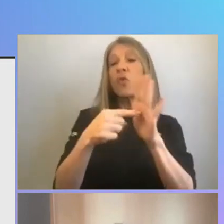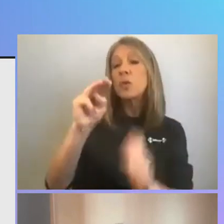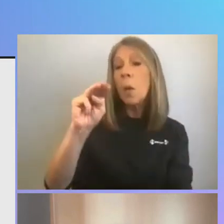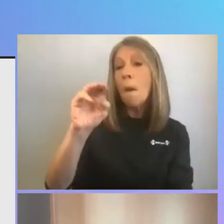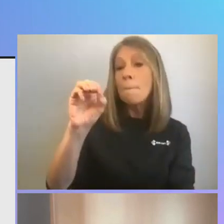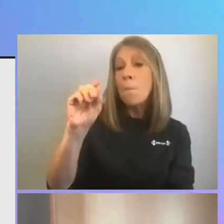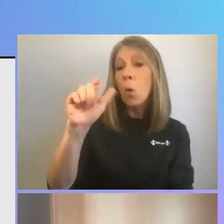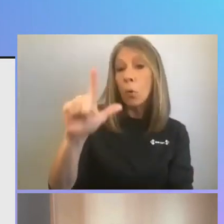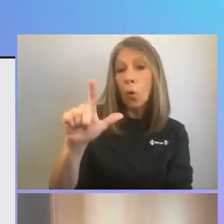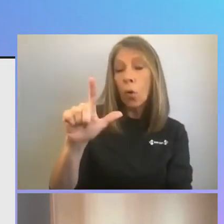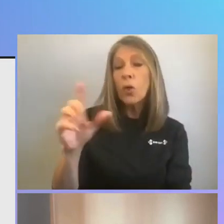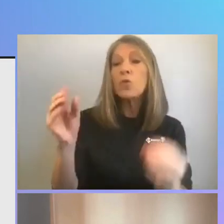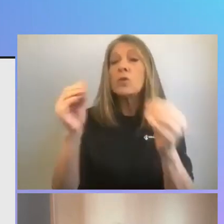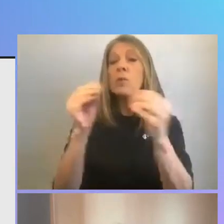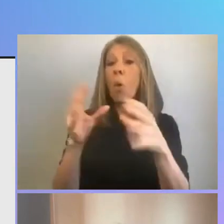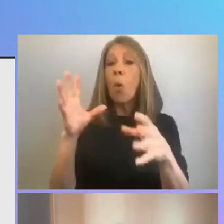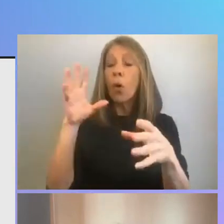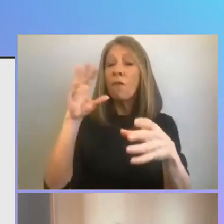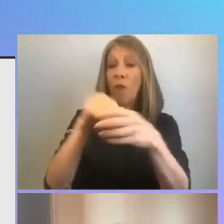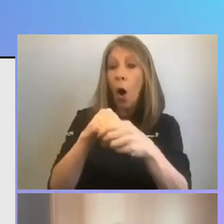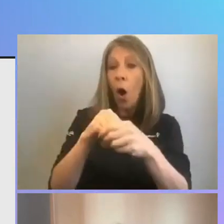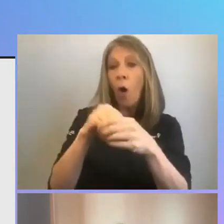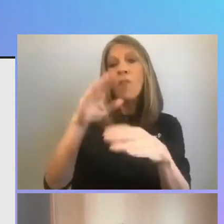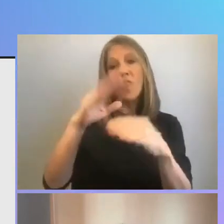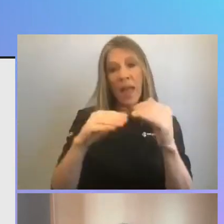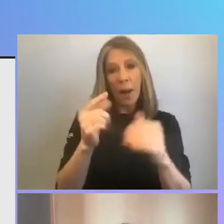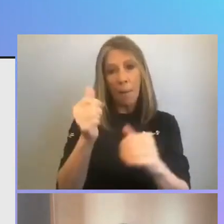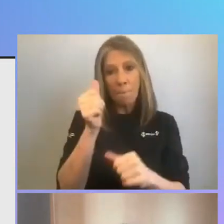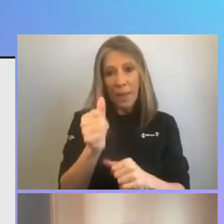little more involved than a button. But I wanted to show